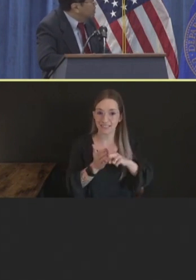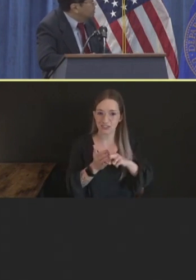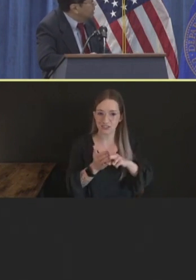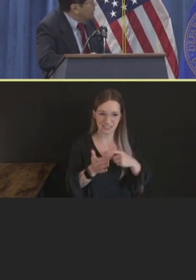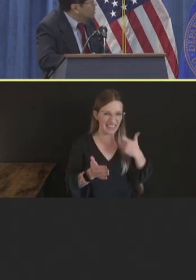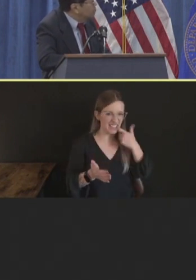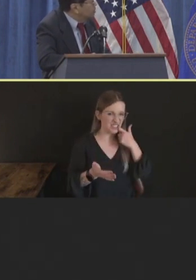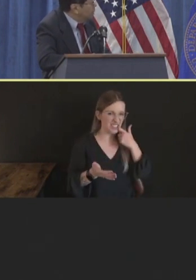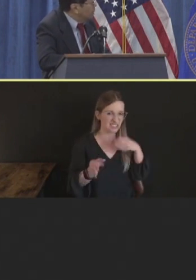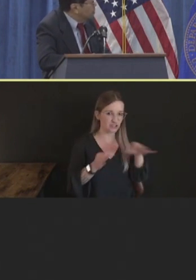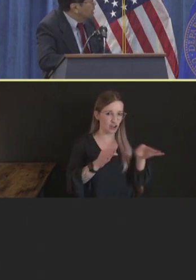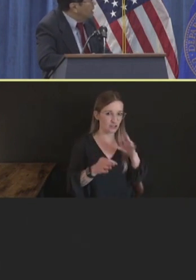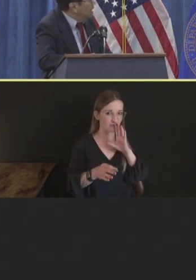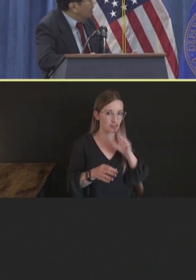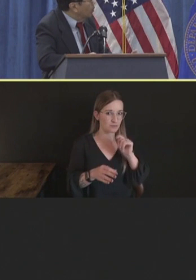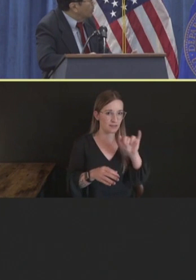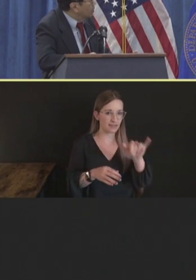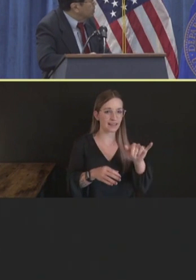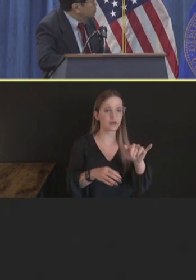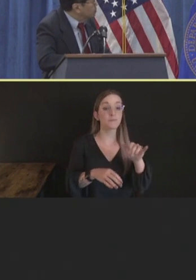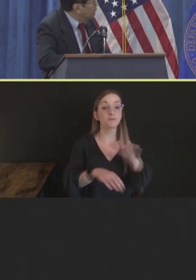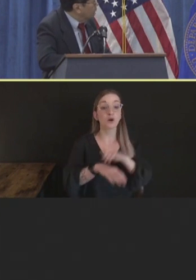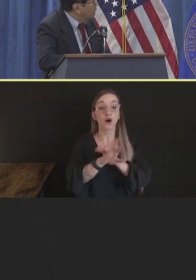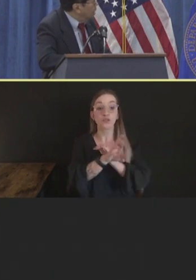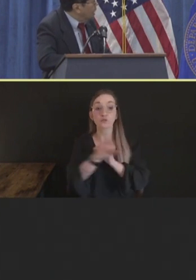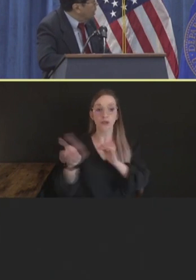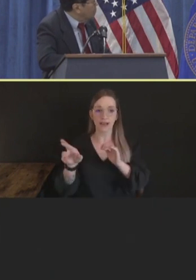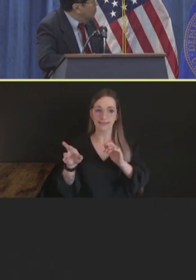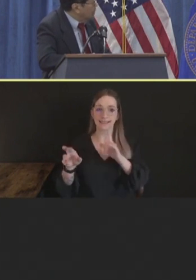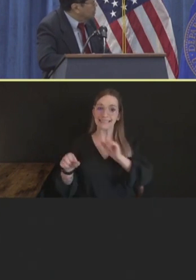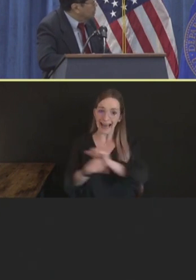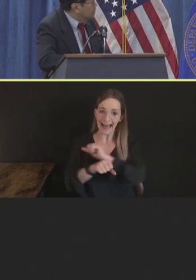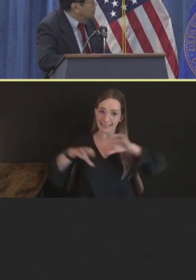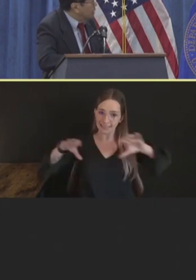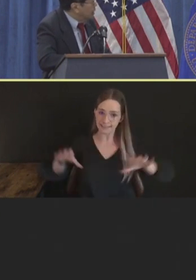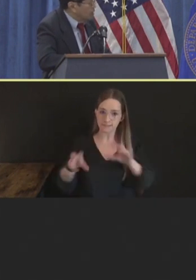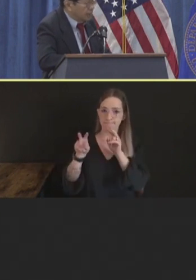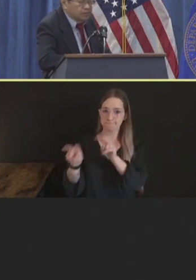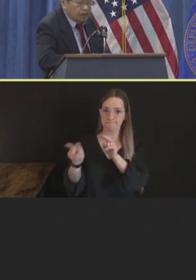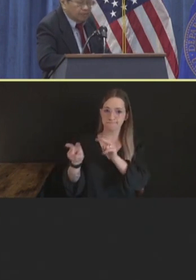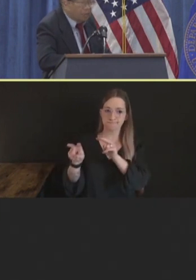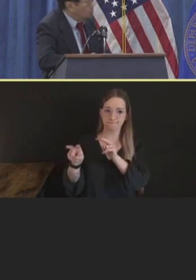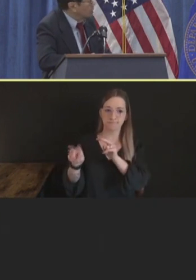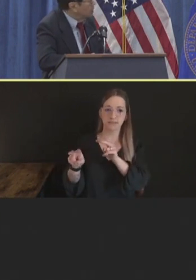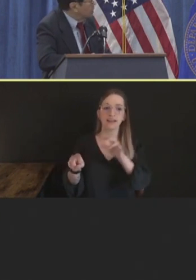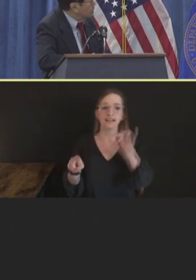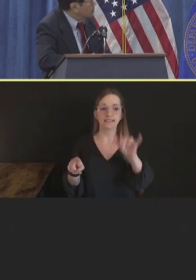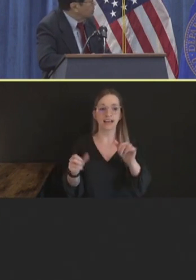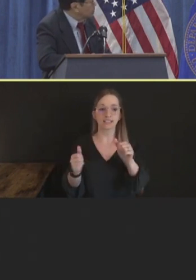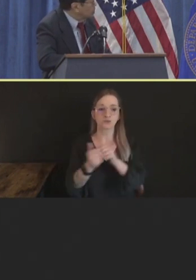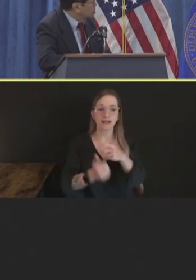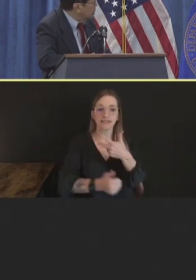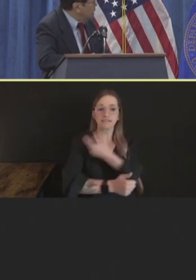active surveillance with the vaccine safety data link type, large link data bases.